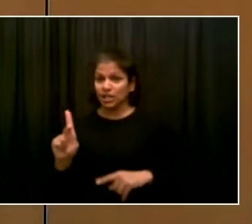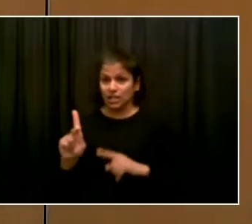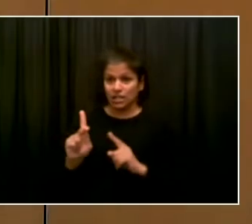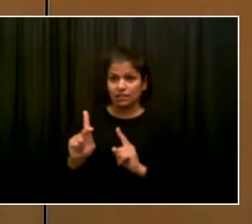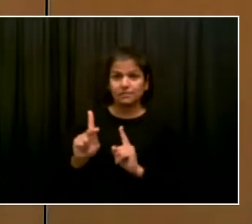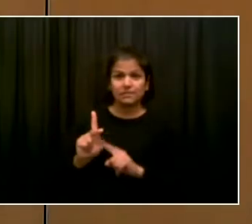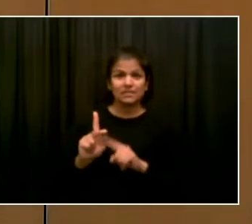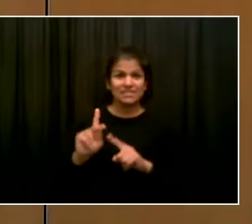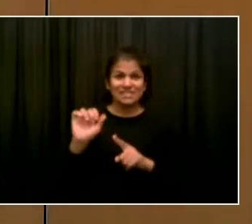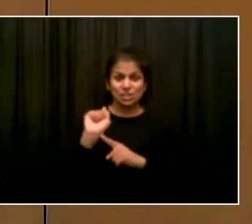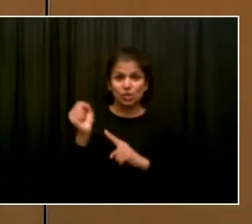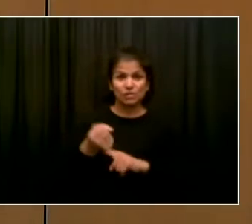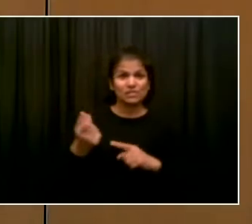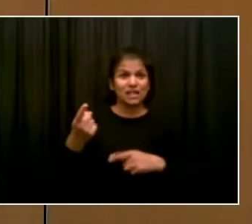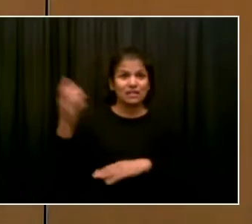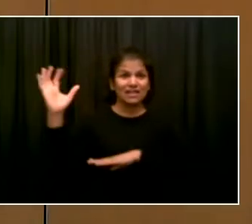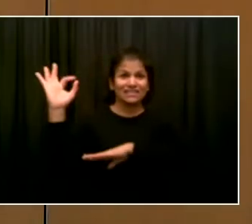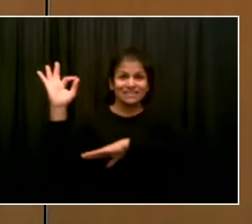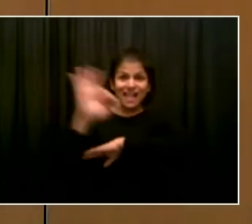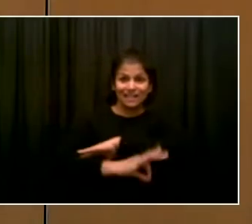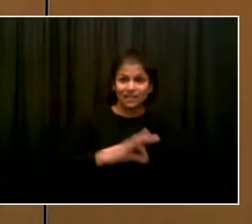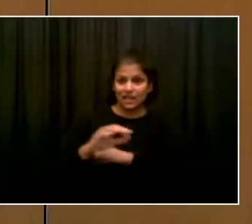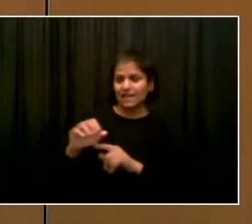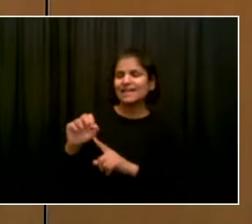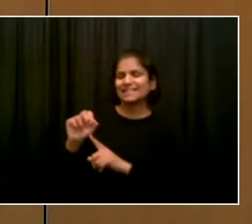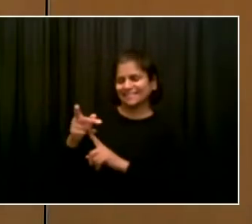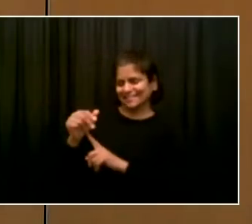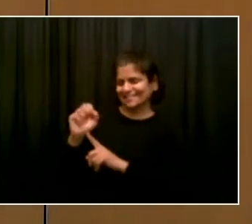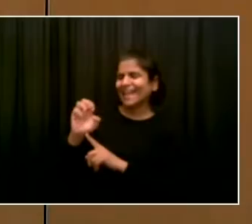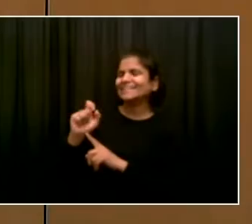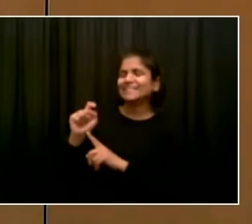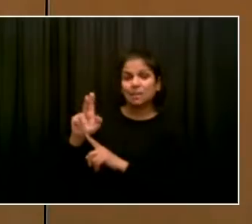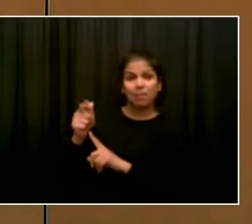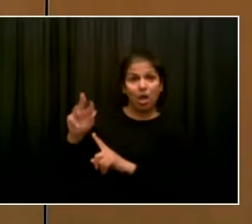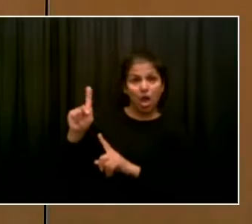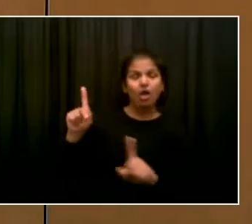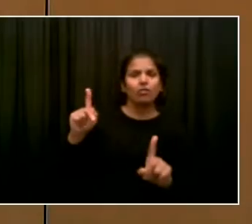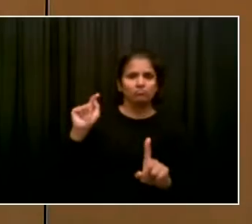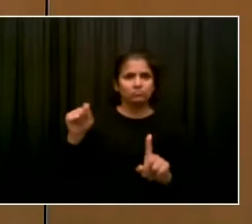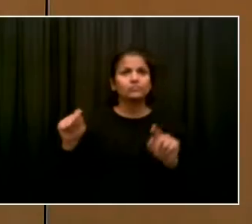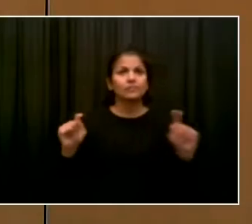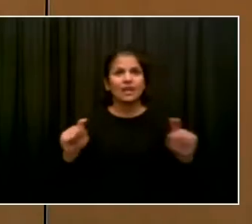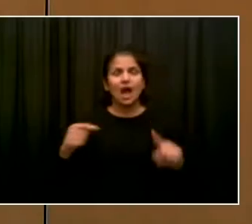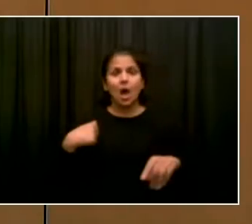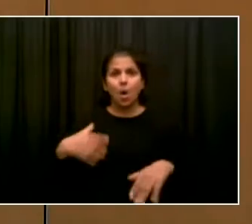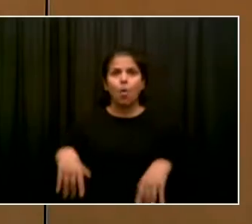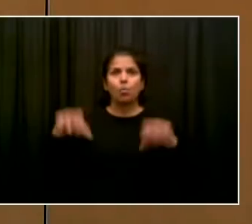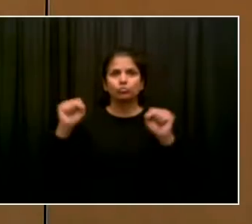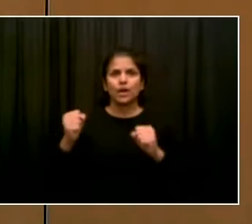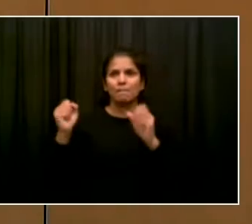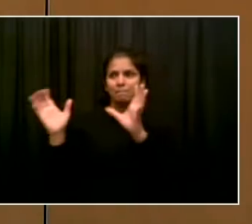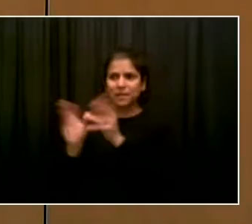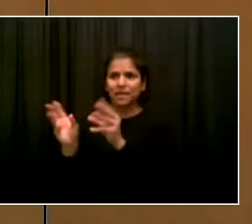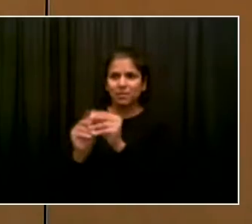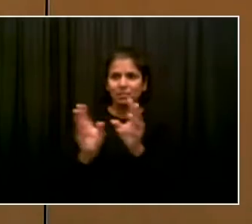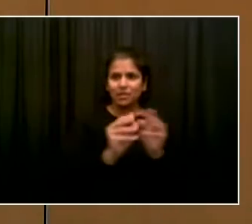PARK, I HAVE TAKEN THE TORIES WITMH Y TEAM AND